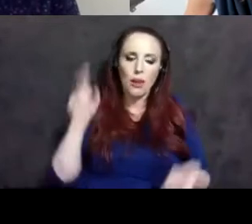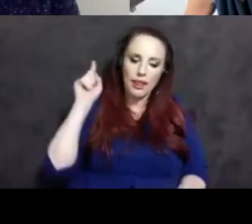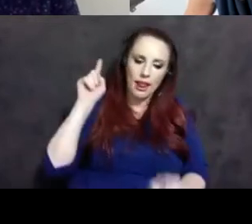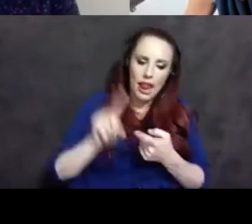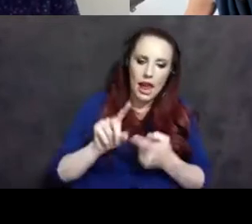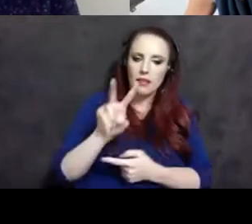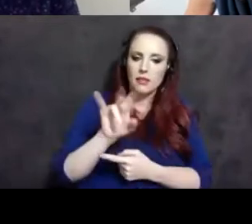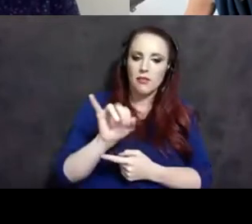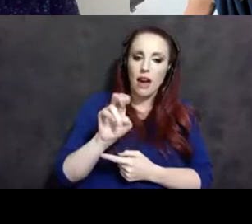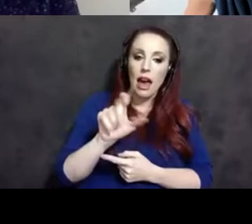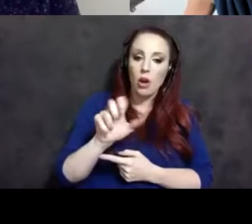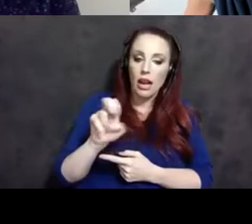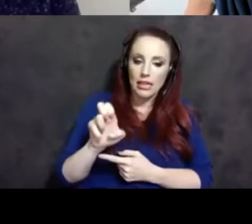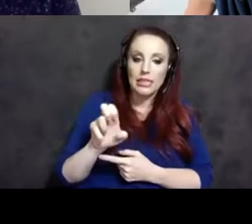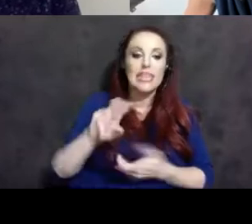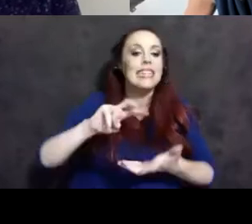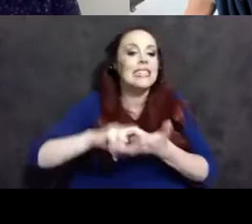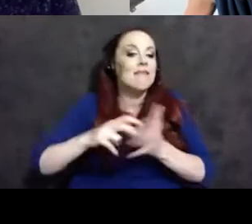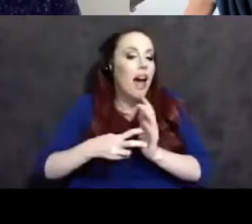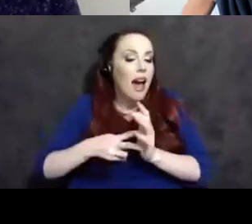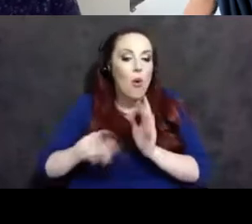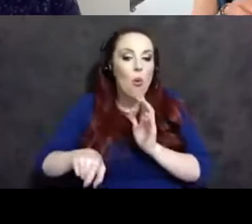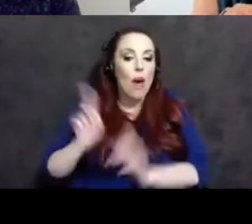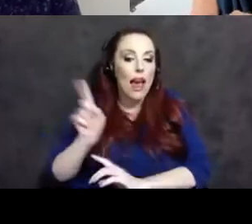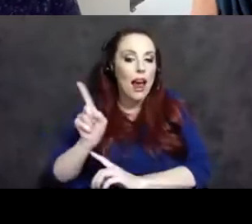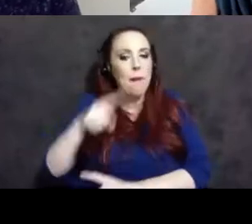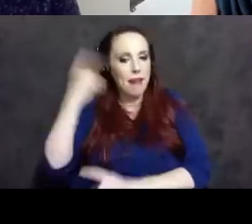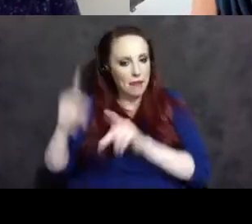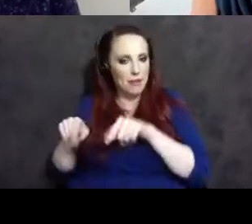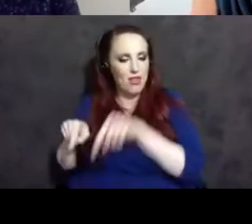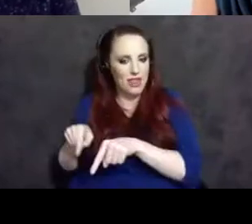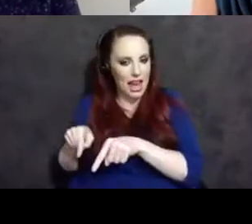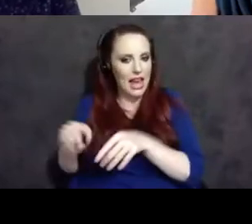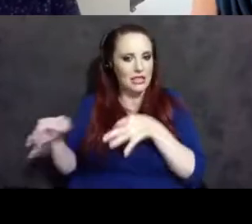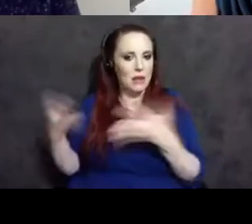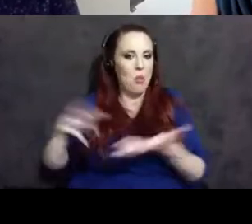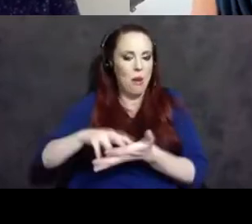by black people, it starts with asking that question: How are you defining violence and your experience?